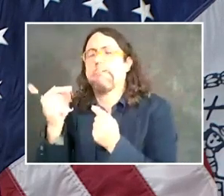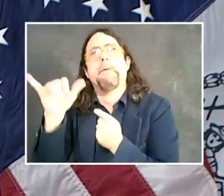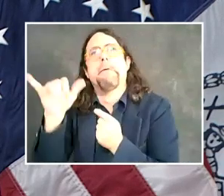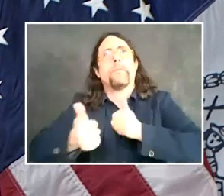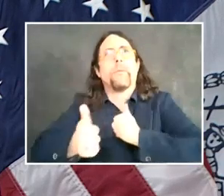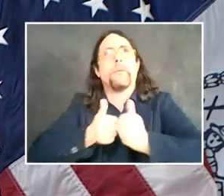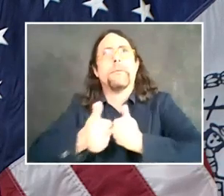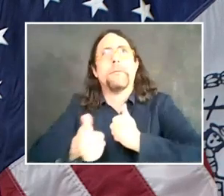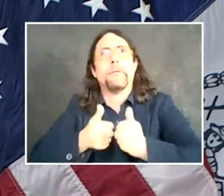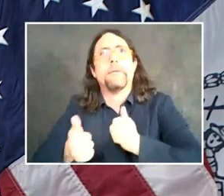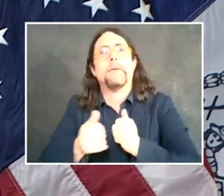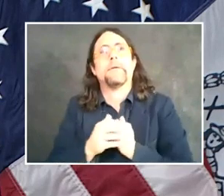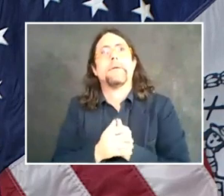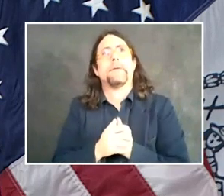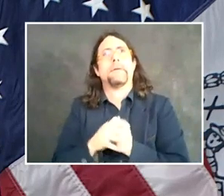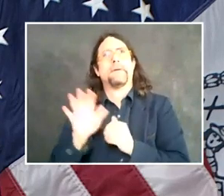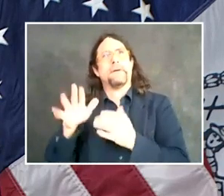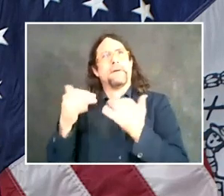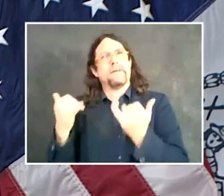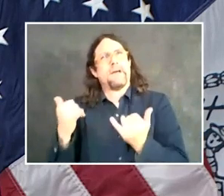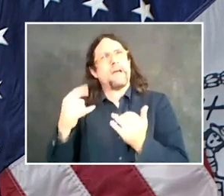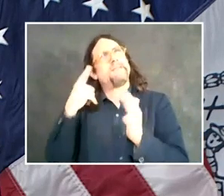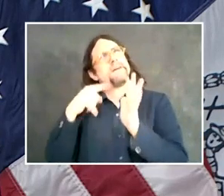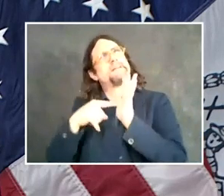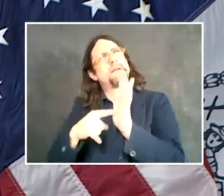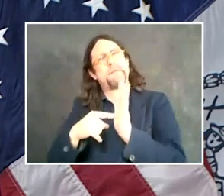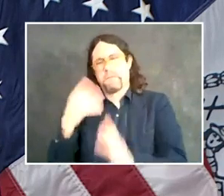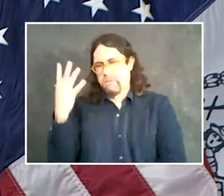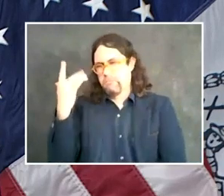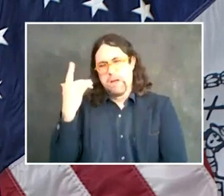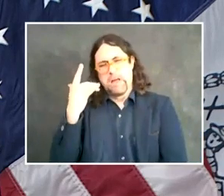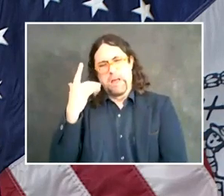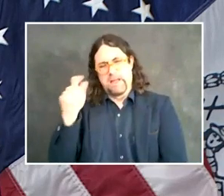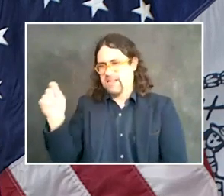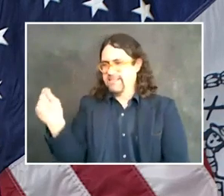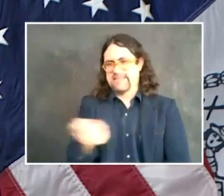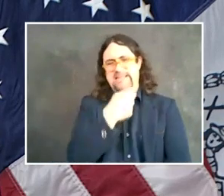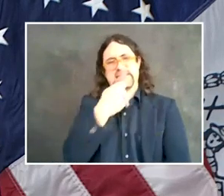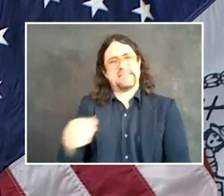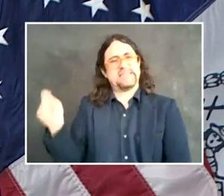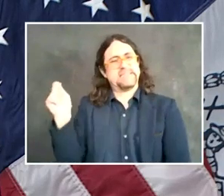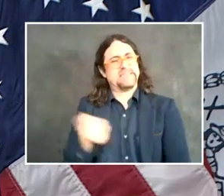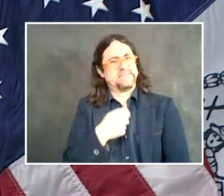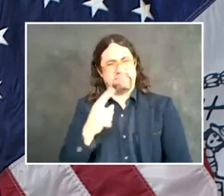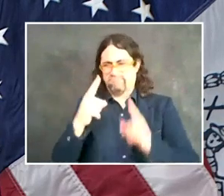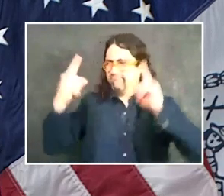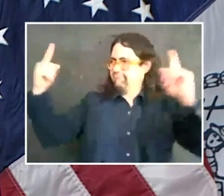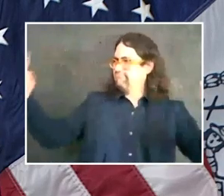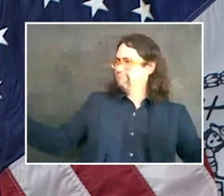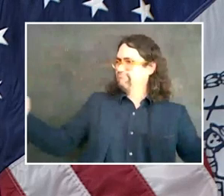PLAY TENNIS? WHY CAN'T YOU REGULATE THE